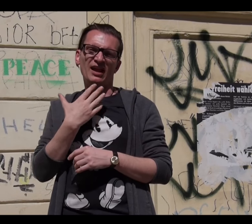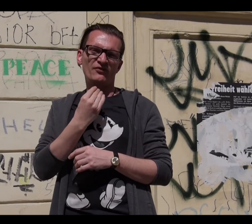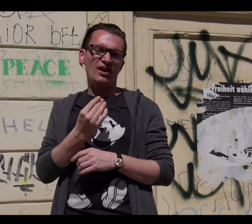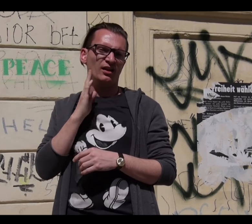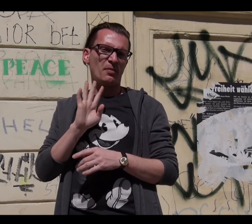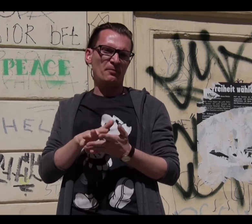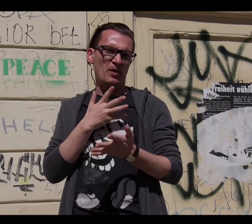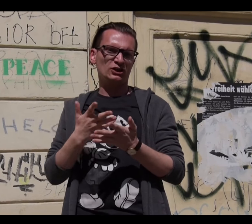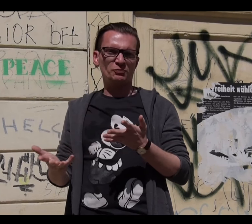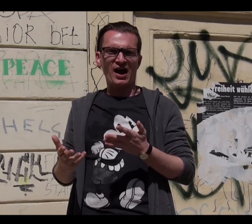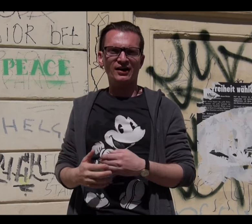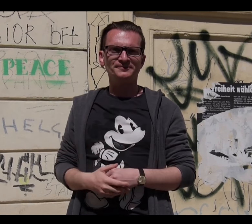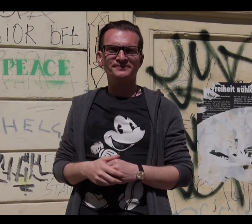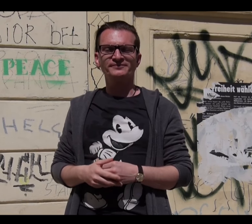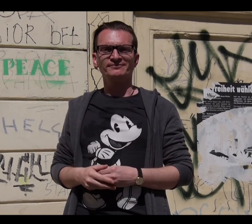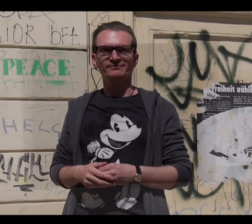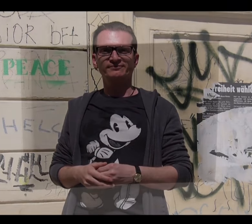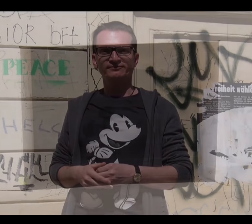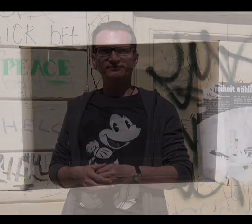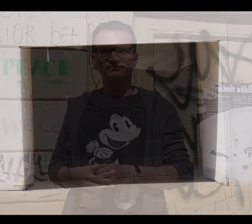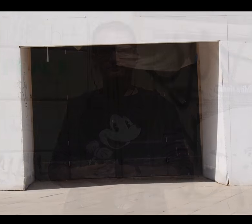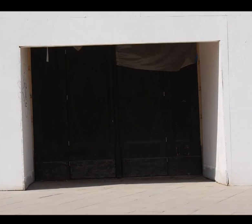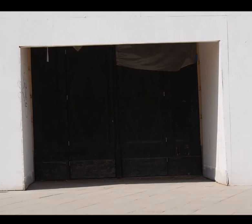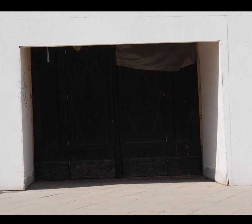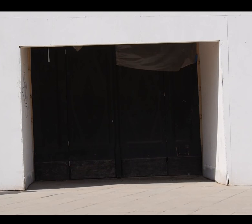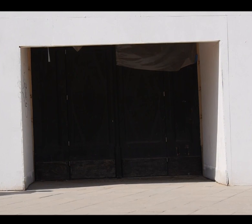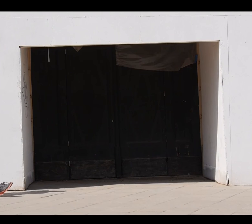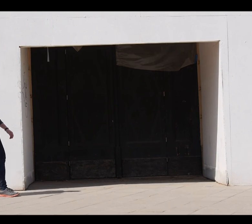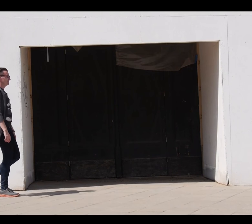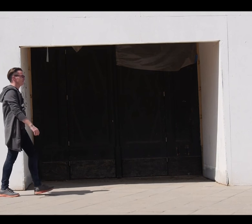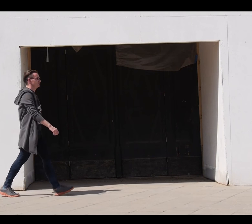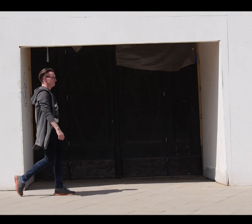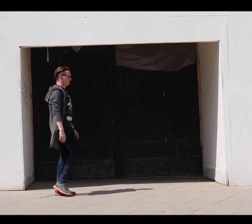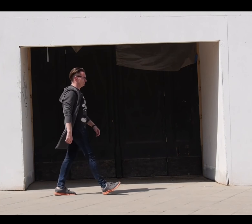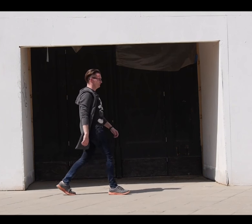Therefore my suggestion: Education for Deaf people always with sign language (bilingual)